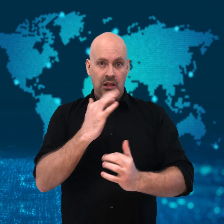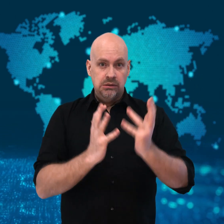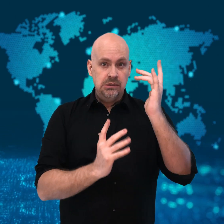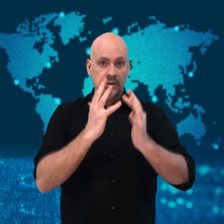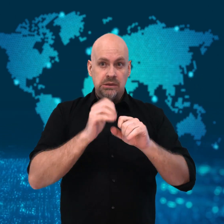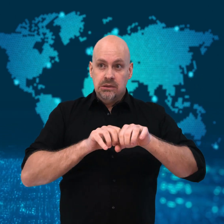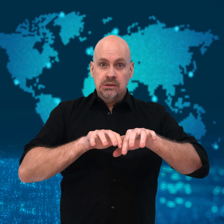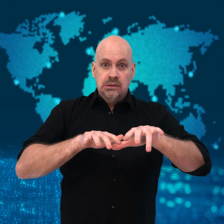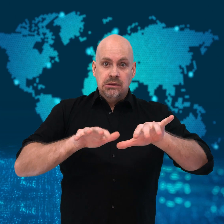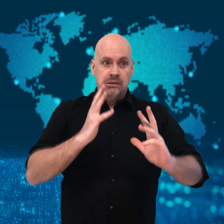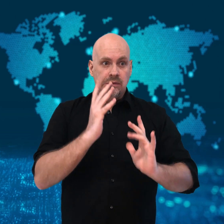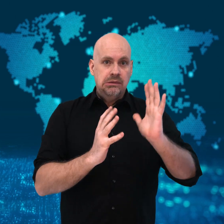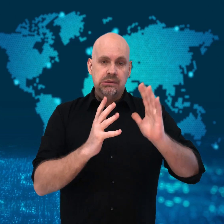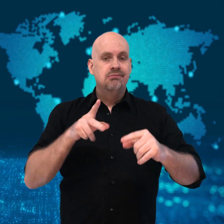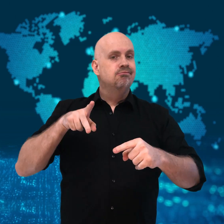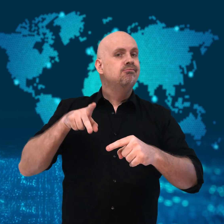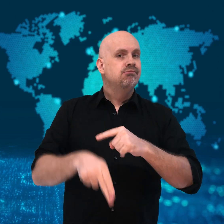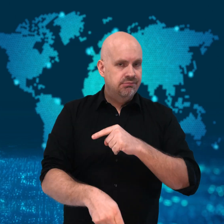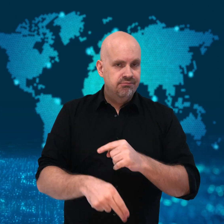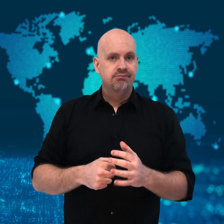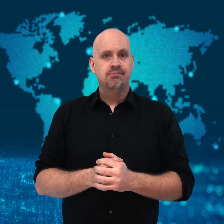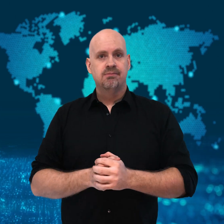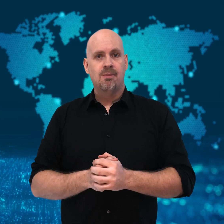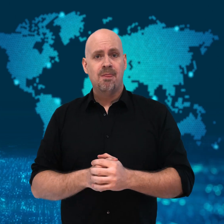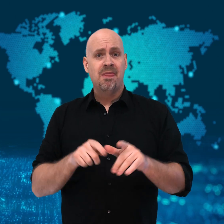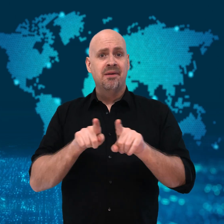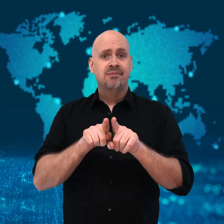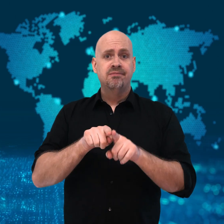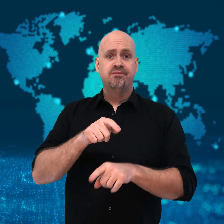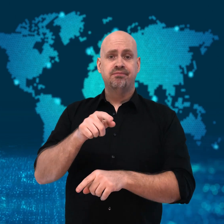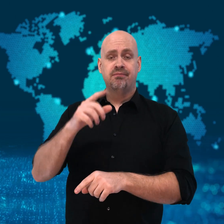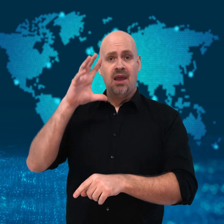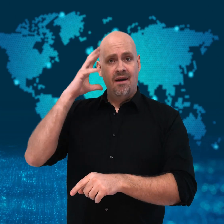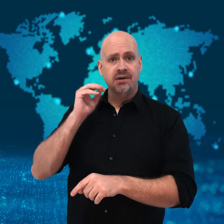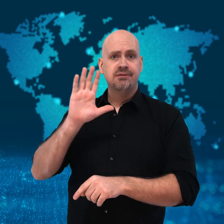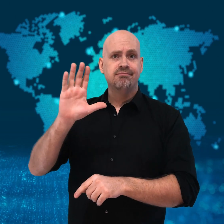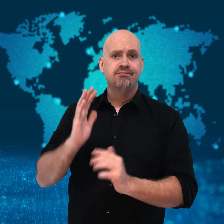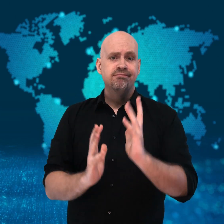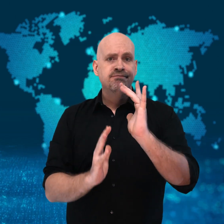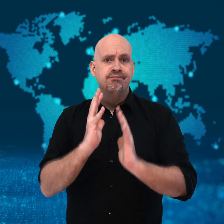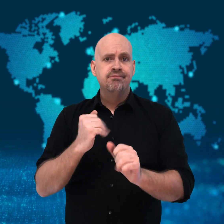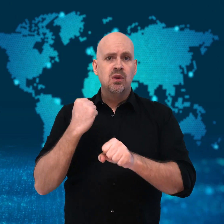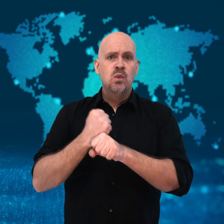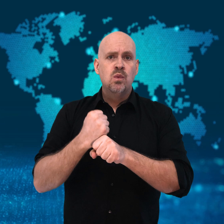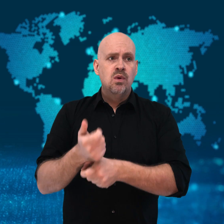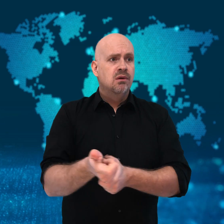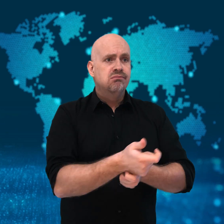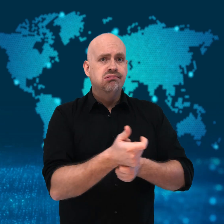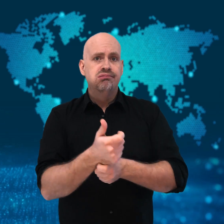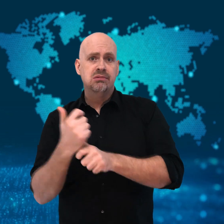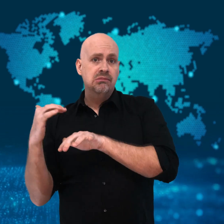Afghanistan had to shut down electricity when the fire continued